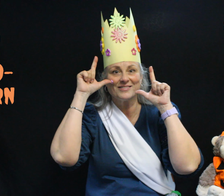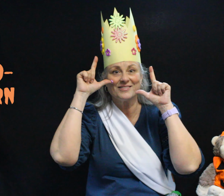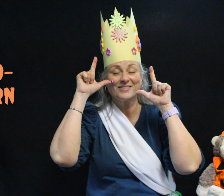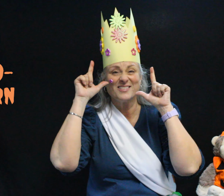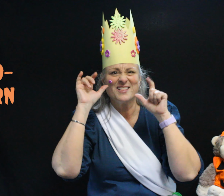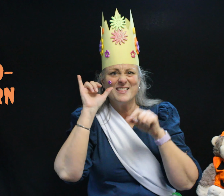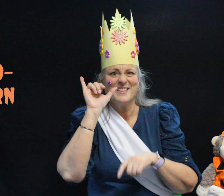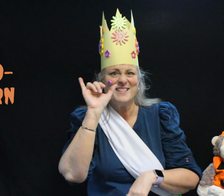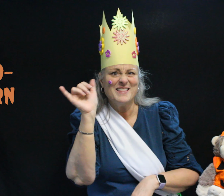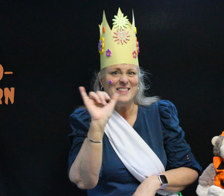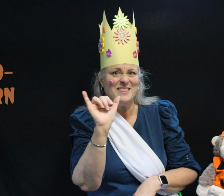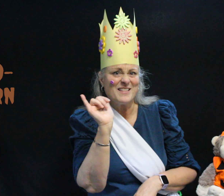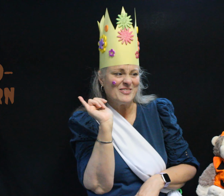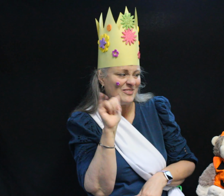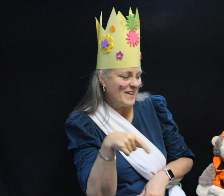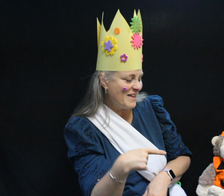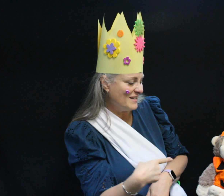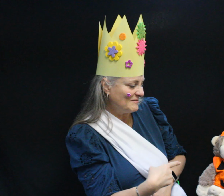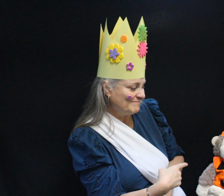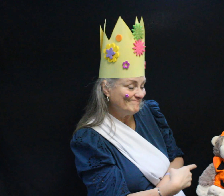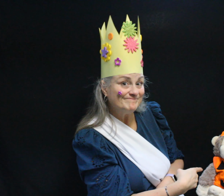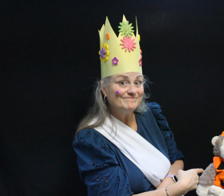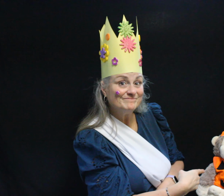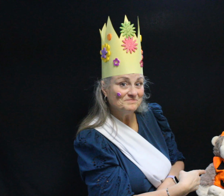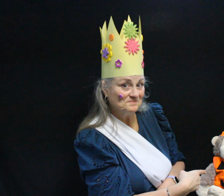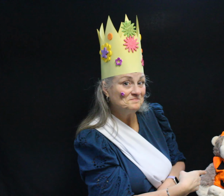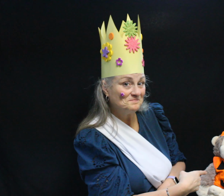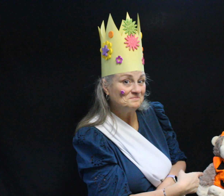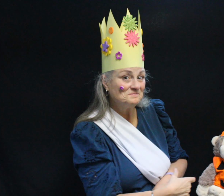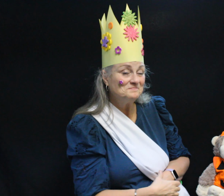It looks like Kenny’s costume!